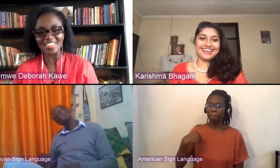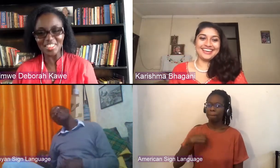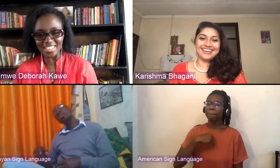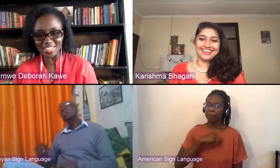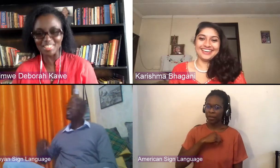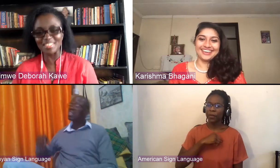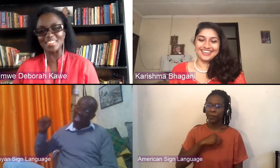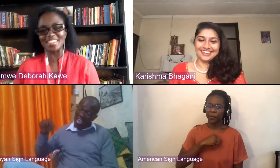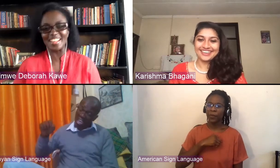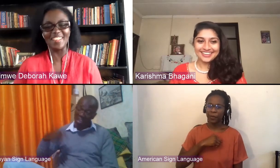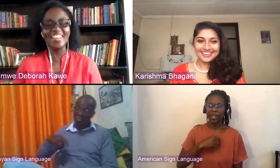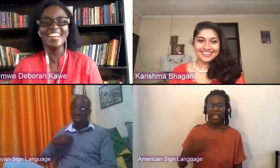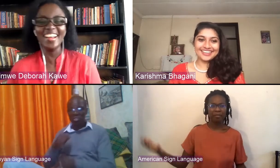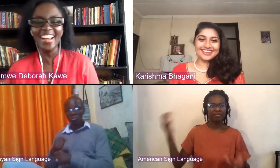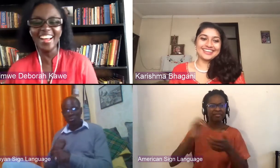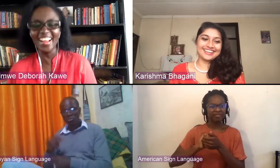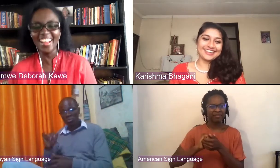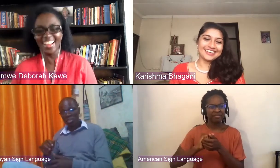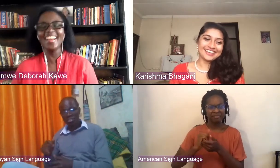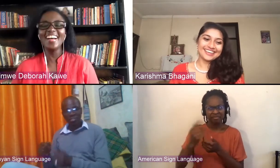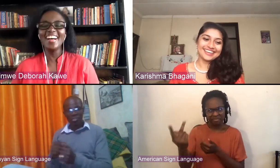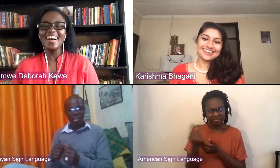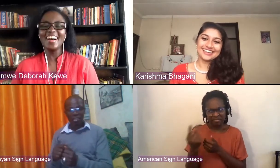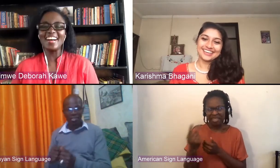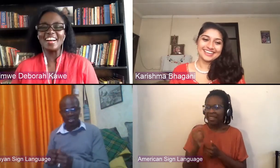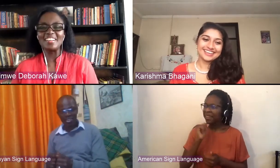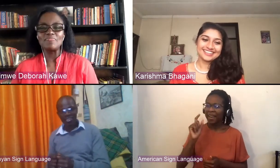Don't exclude yourself .